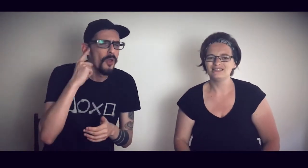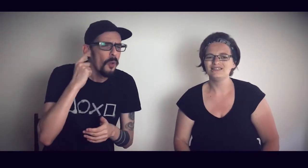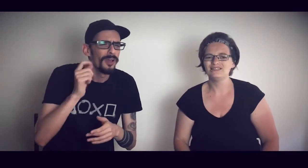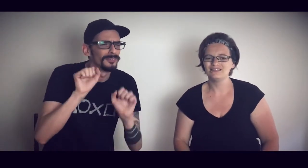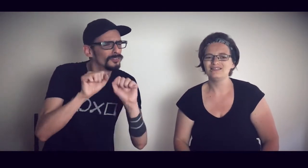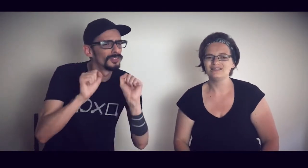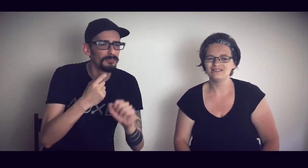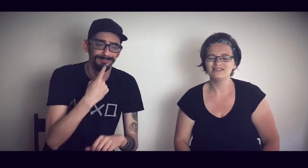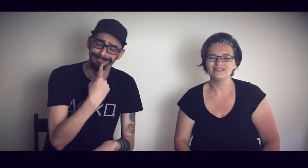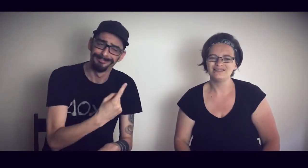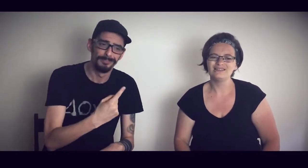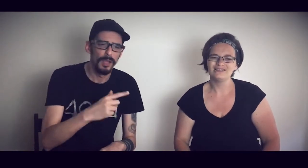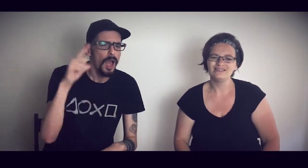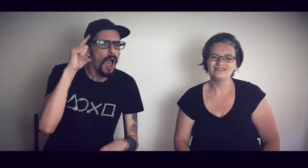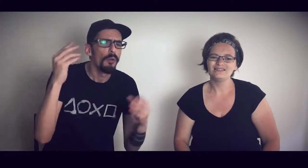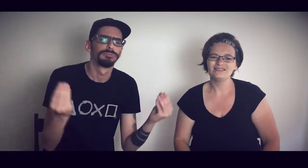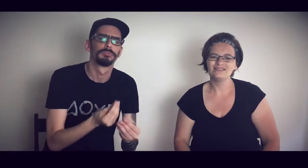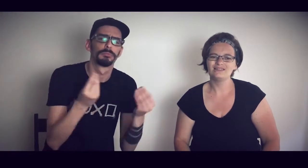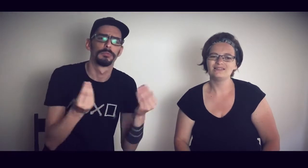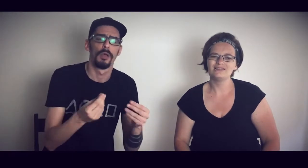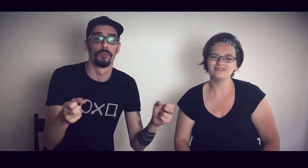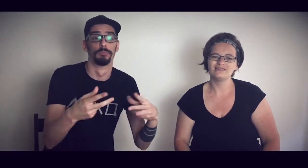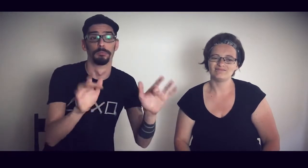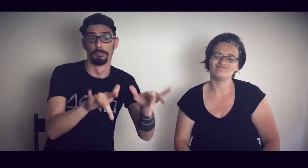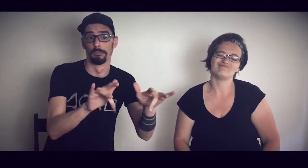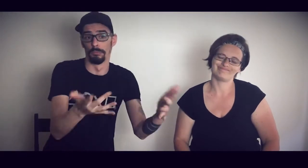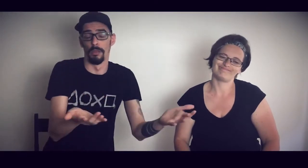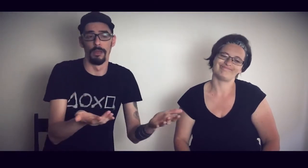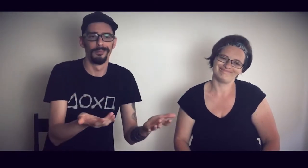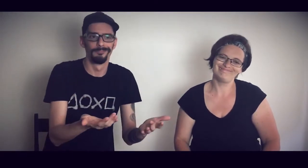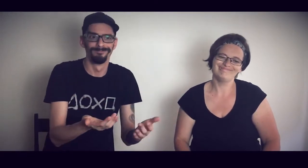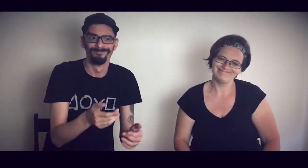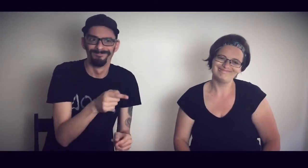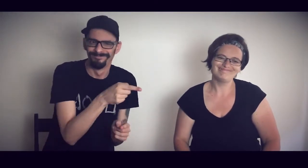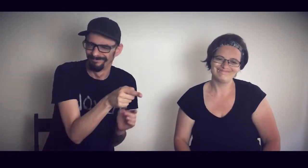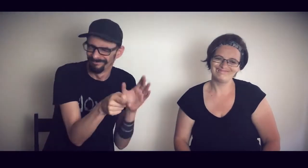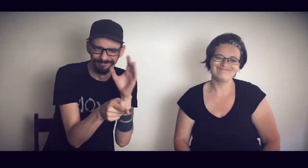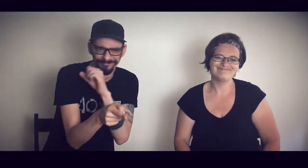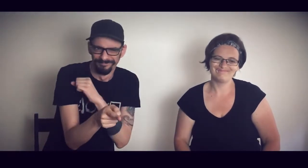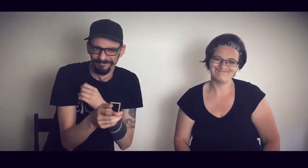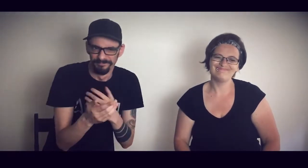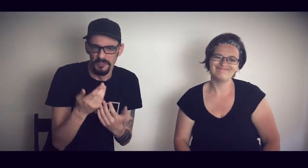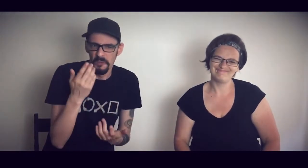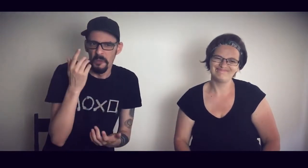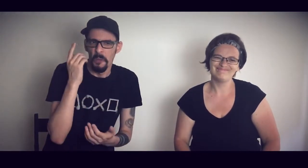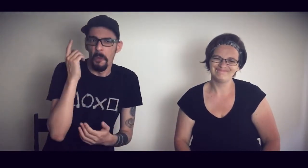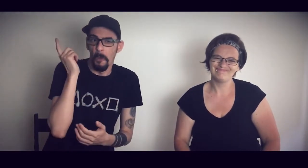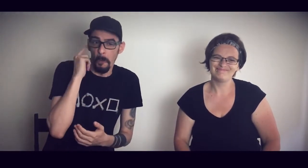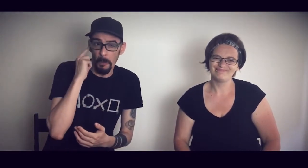Some hearing people often think that every YouTube video is available with subtitles. That is a wrong assumption.